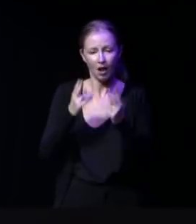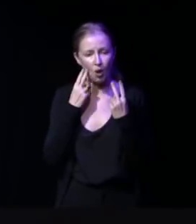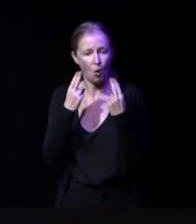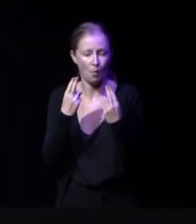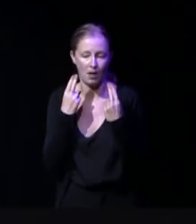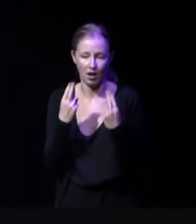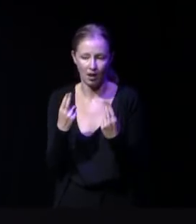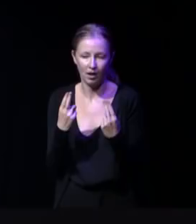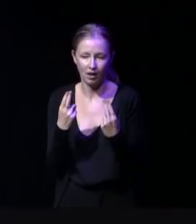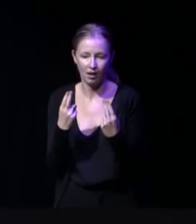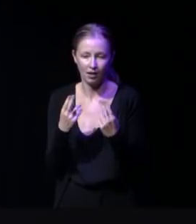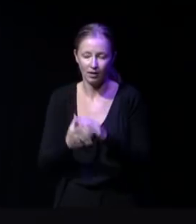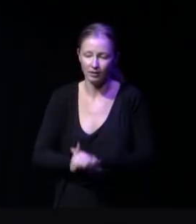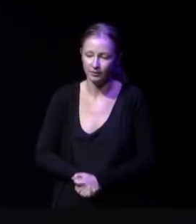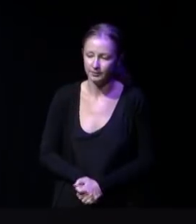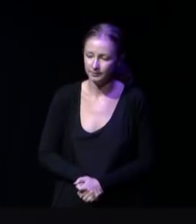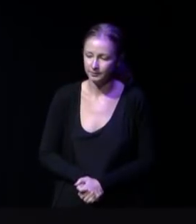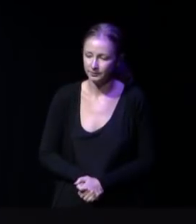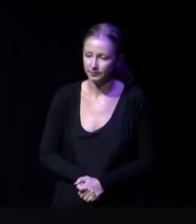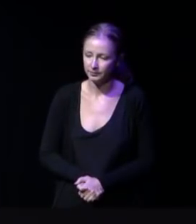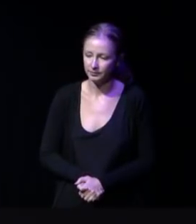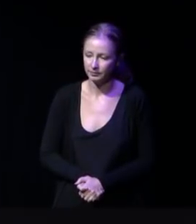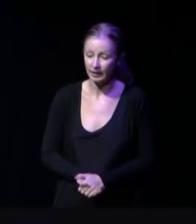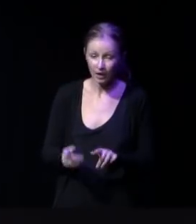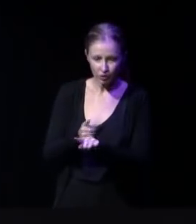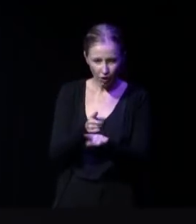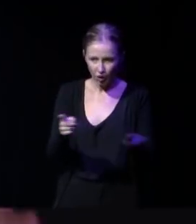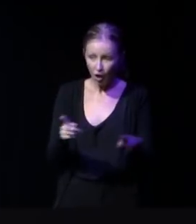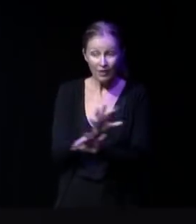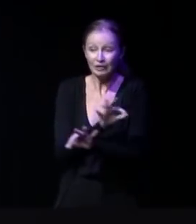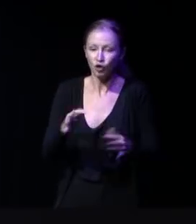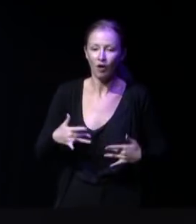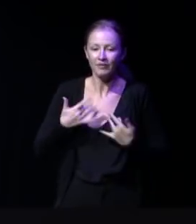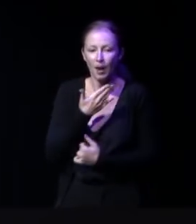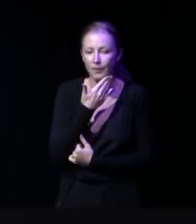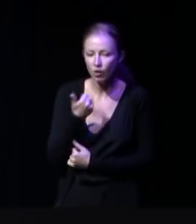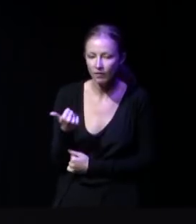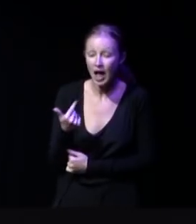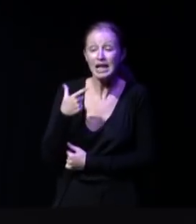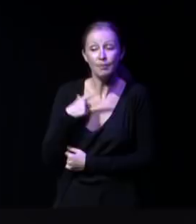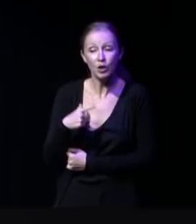So do you think that those of you who don't feel beautiful, that you don't feel beautiful because you don't look